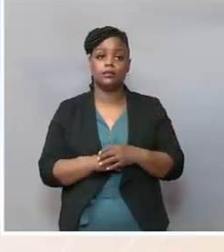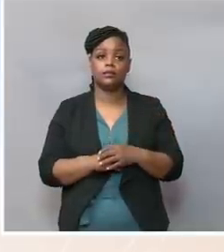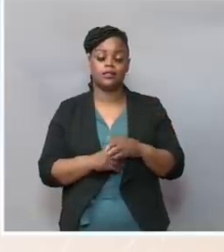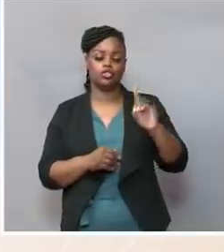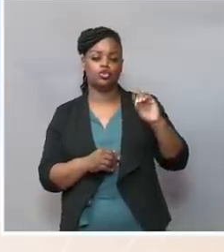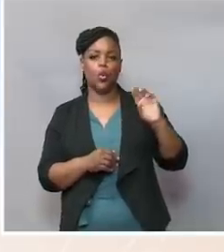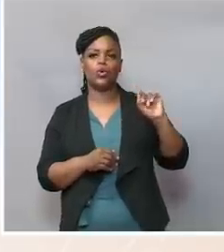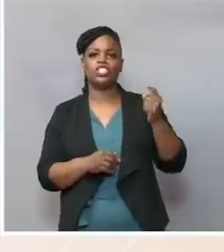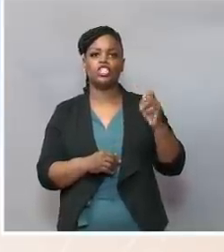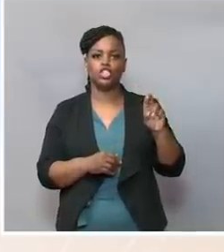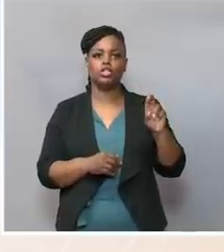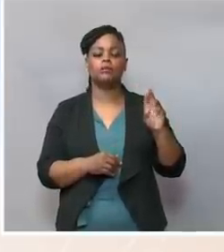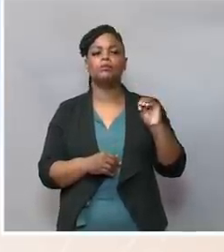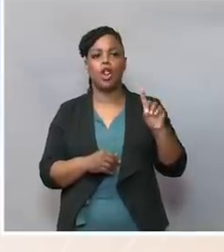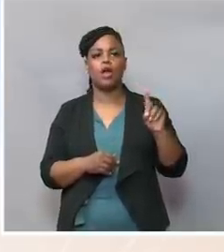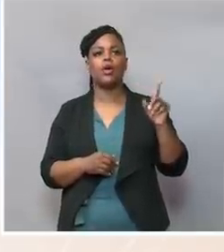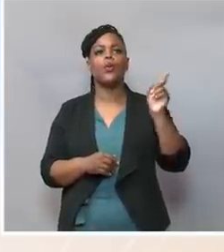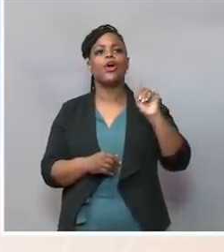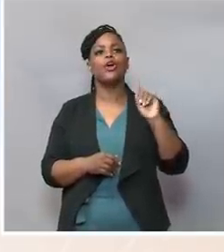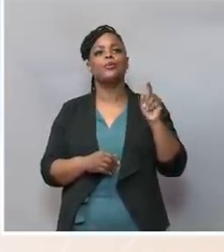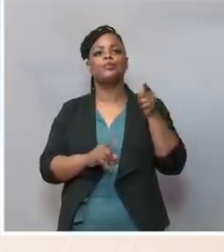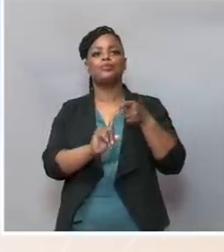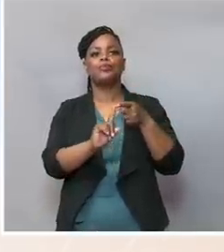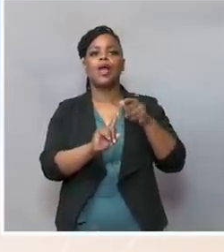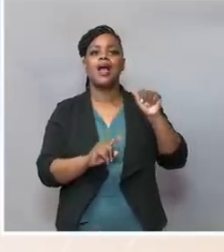her husband Nat, along with 14 other freedom